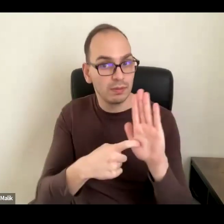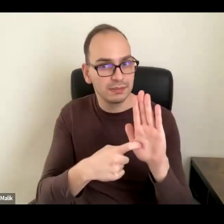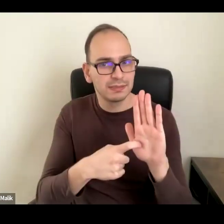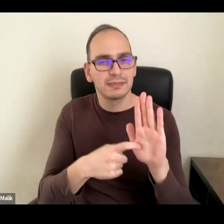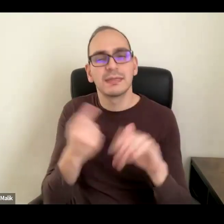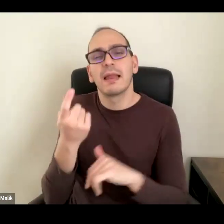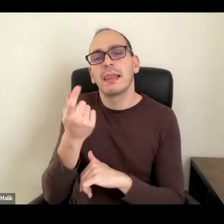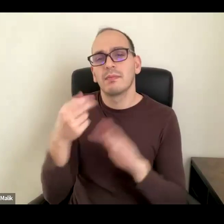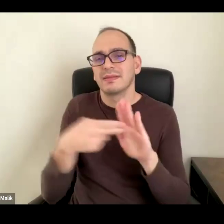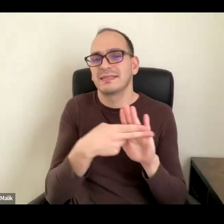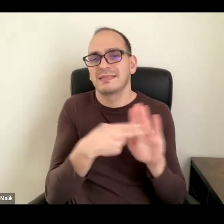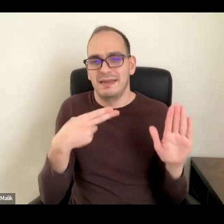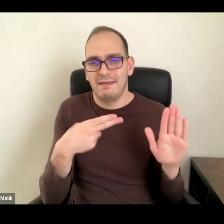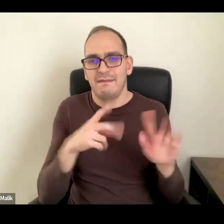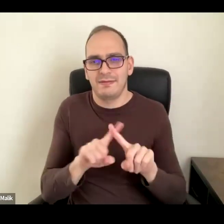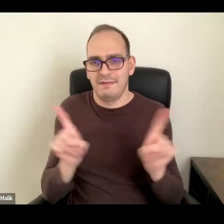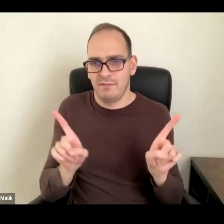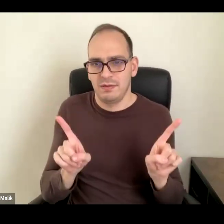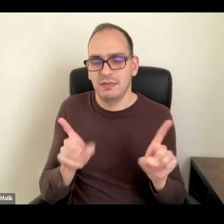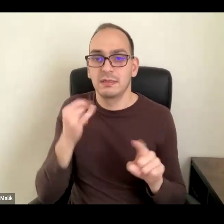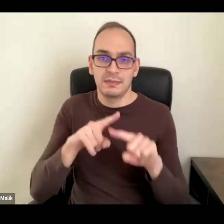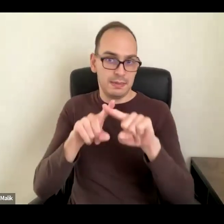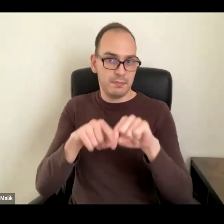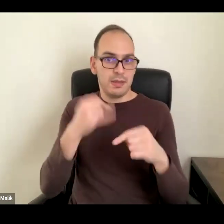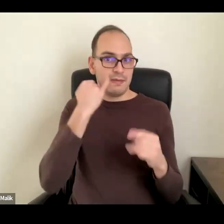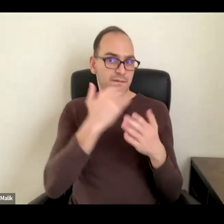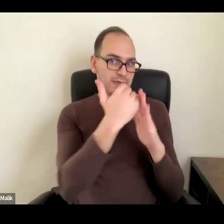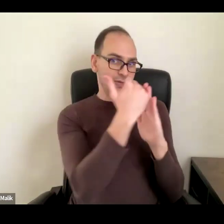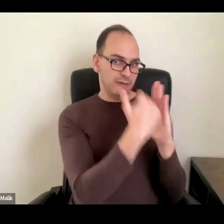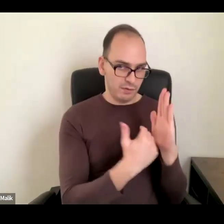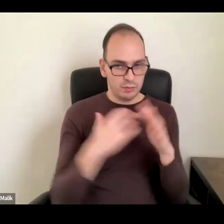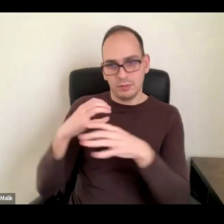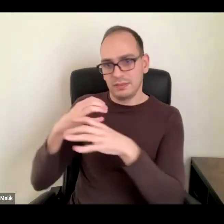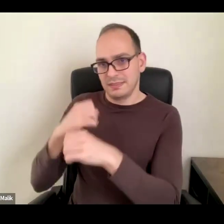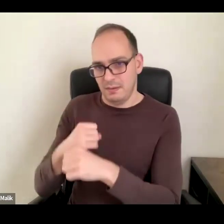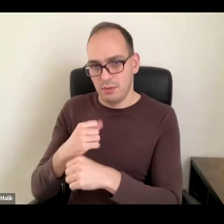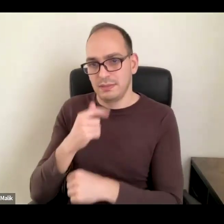status to that depending on whether we're talking about inventories or summaries.